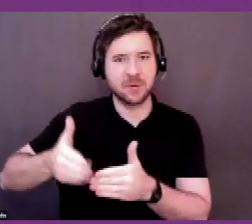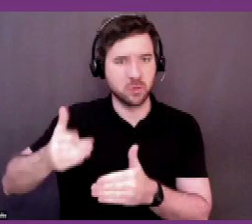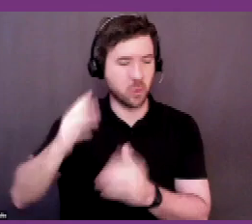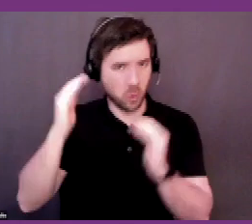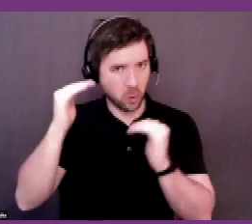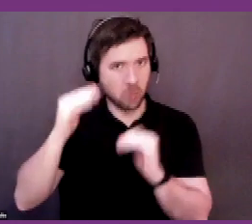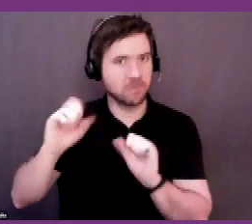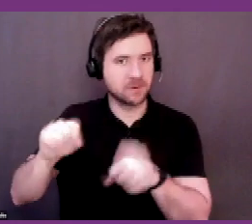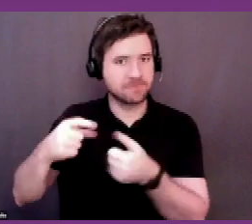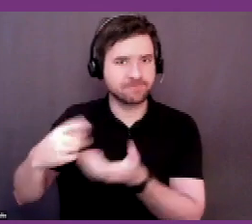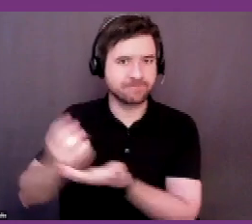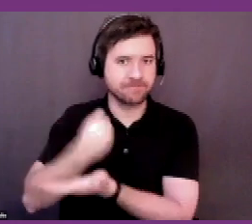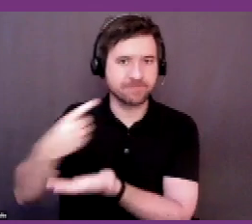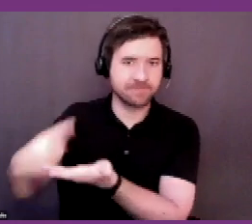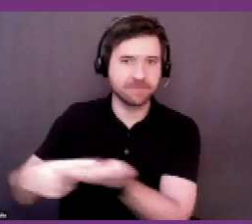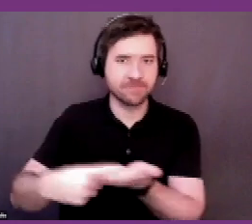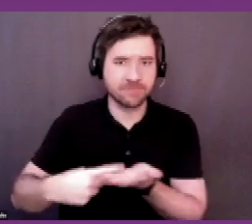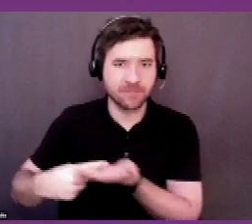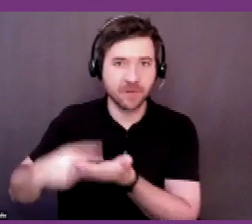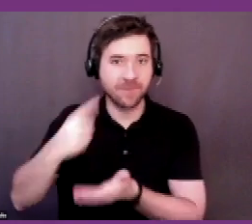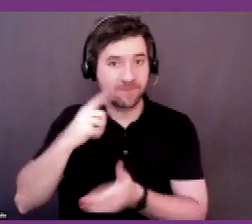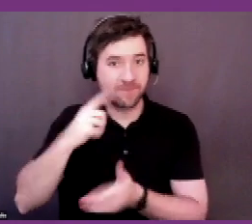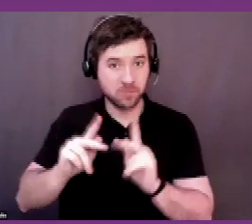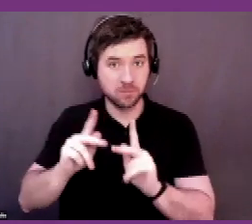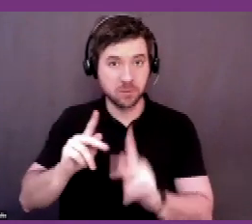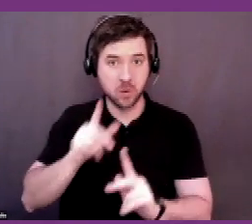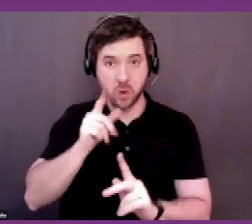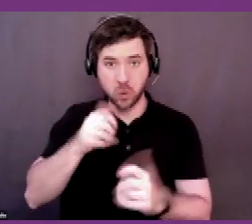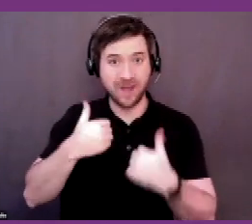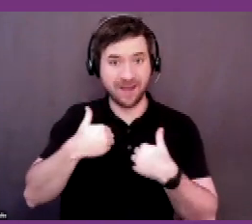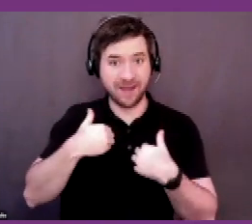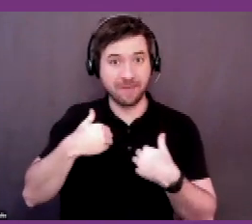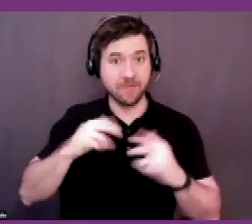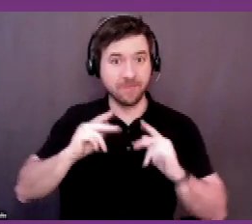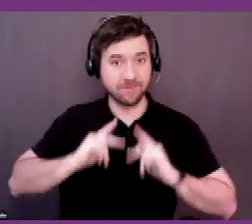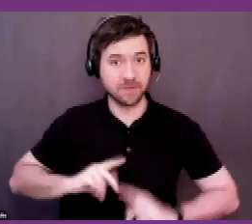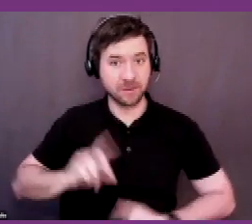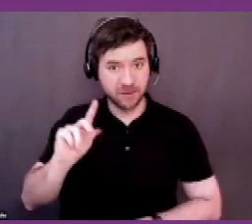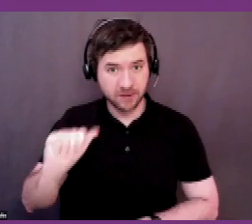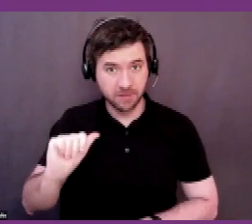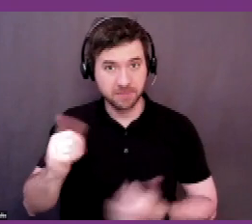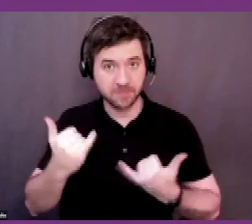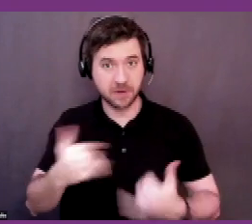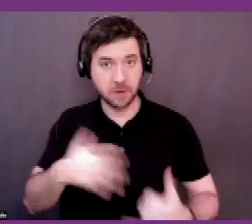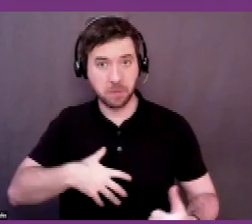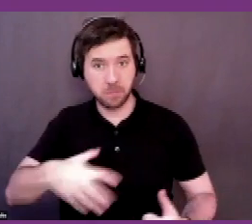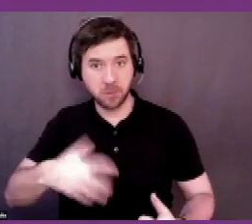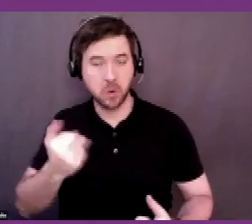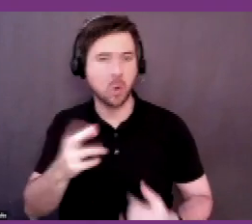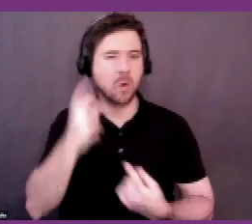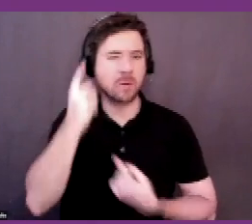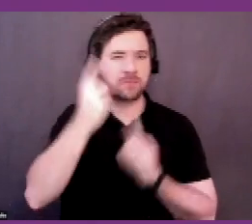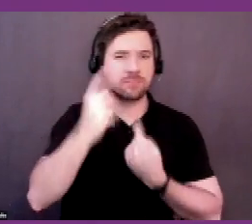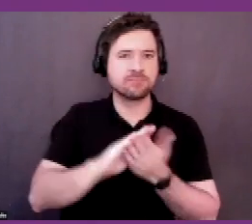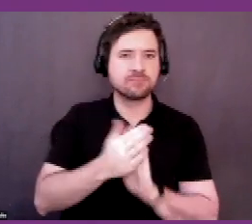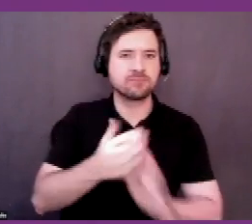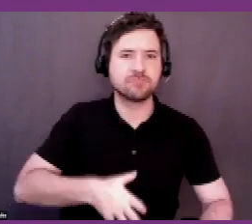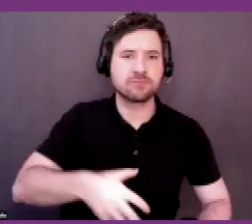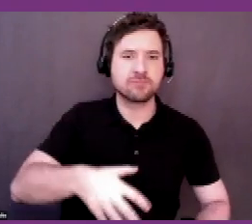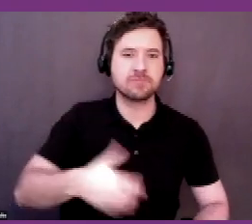pregnant or who are thinking about pregnancy. My name is Nicole Lomerson I'm a research associate at